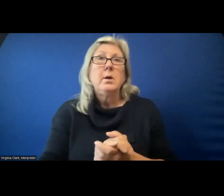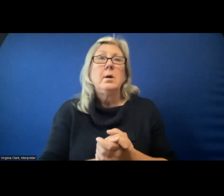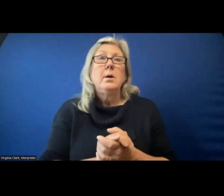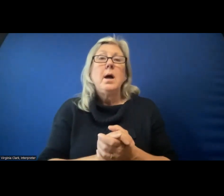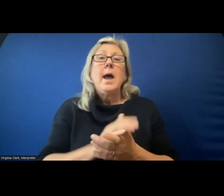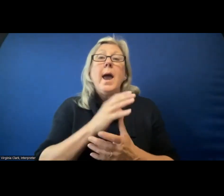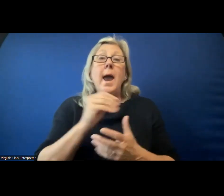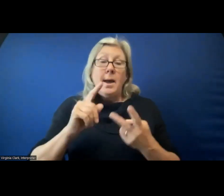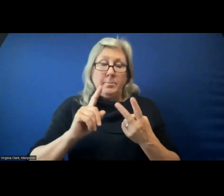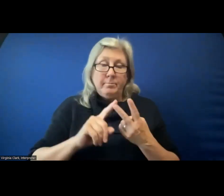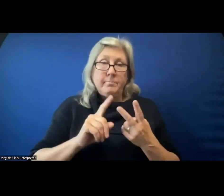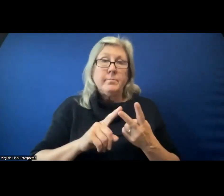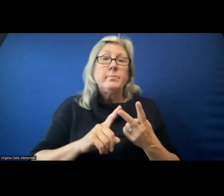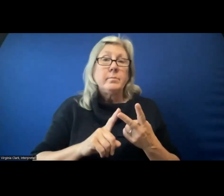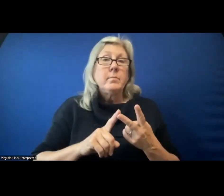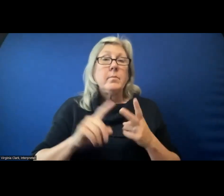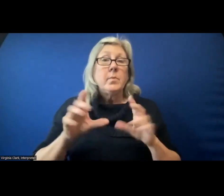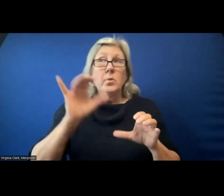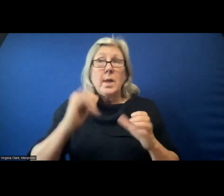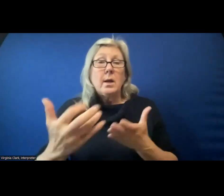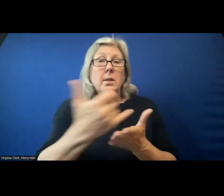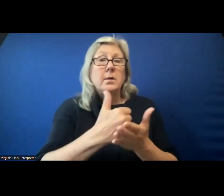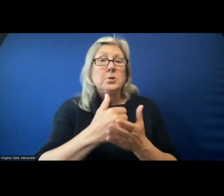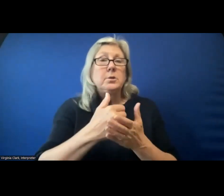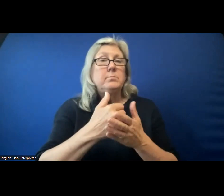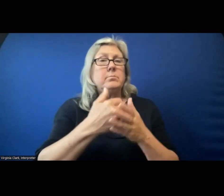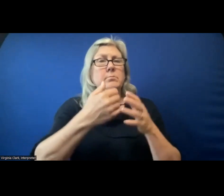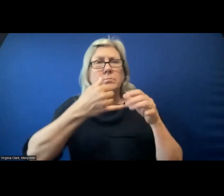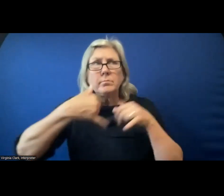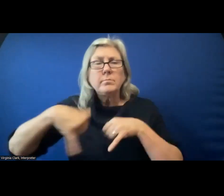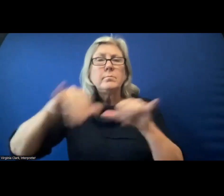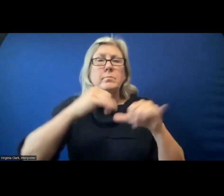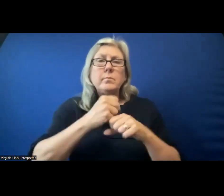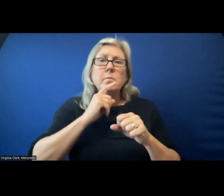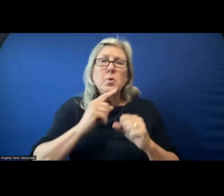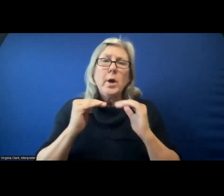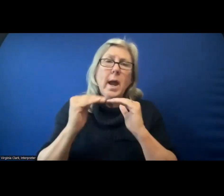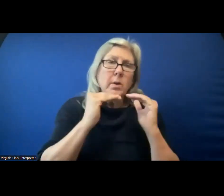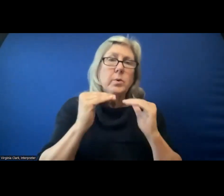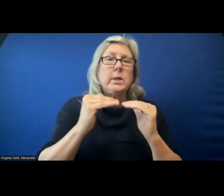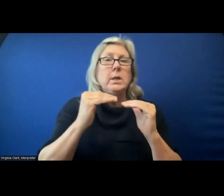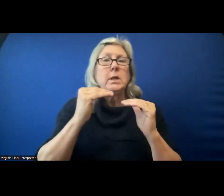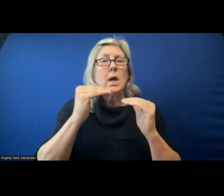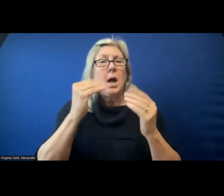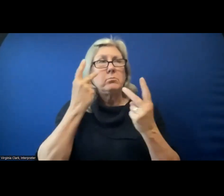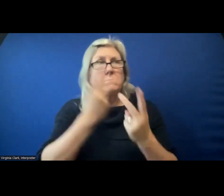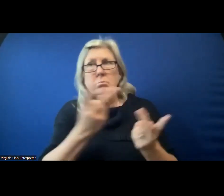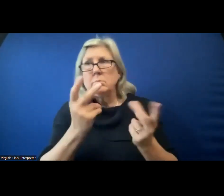these collections in a uniform manner to ensure equity and transparency in any published report.